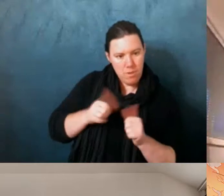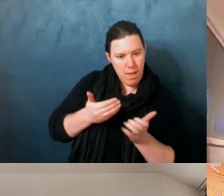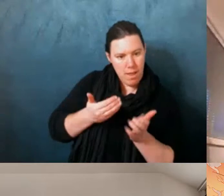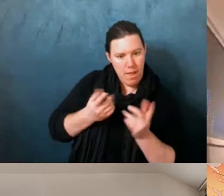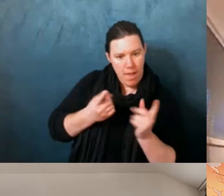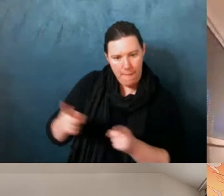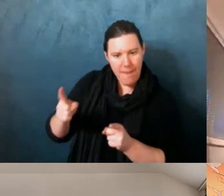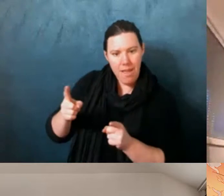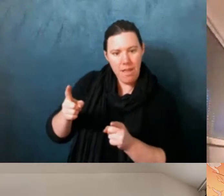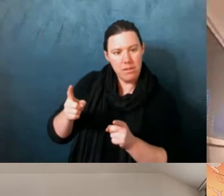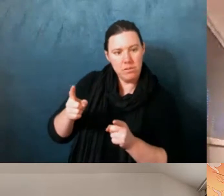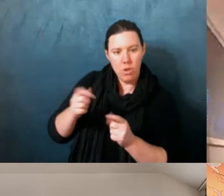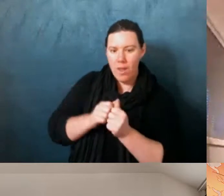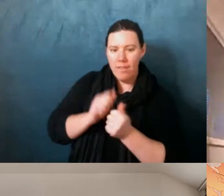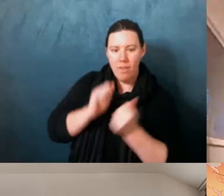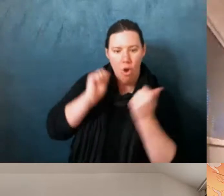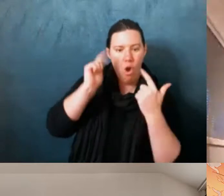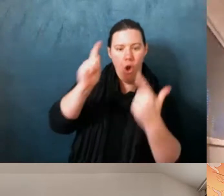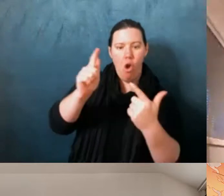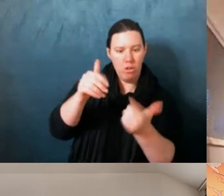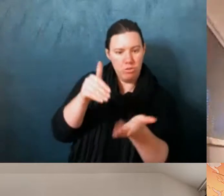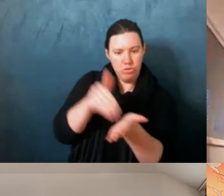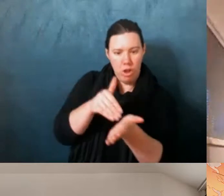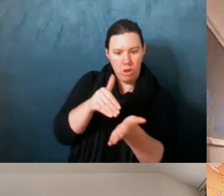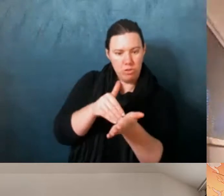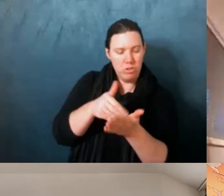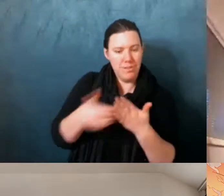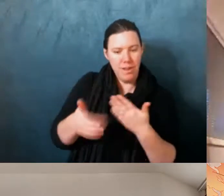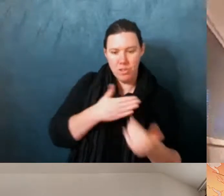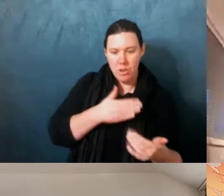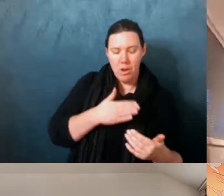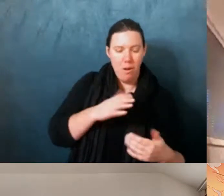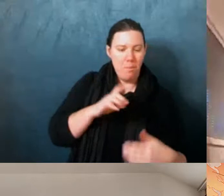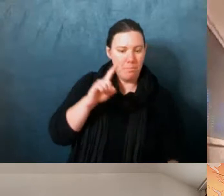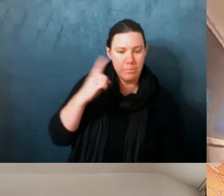we need to know ourselves what we are doing wrong.